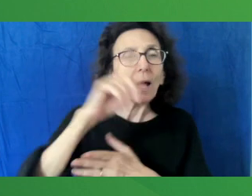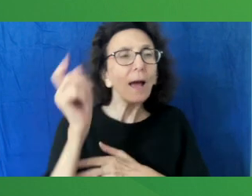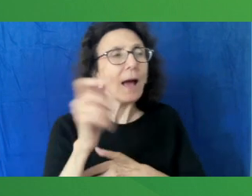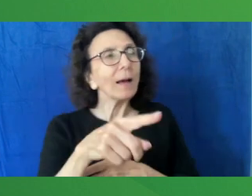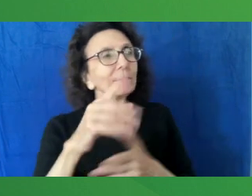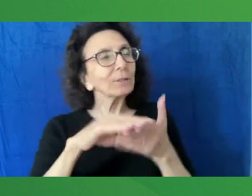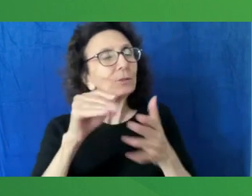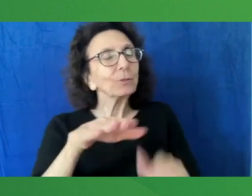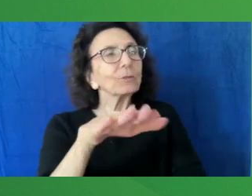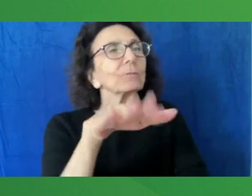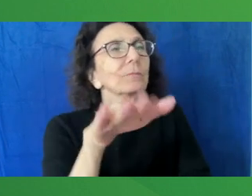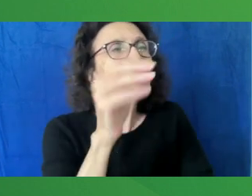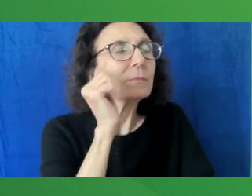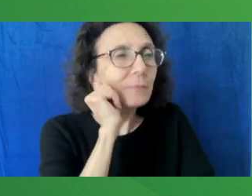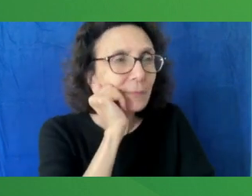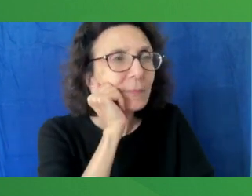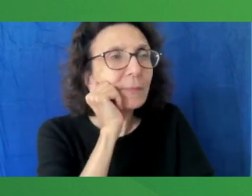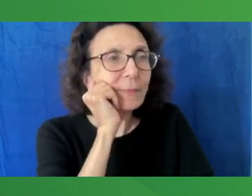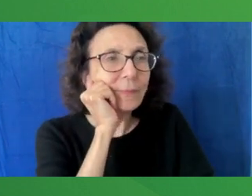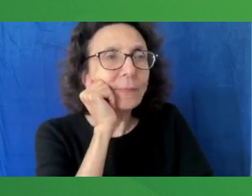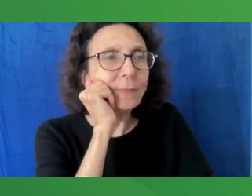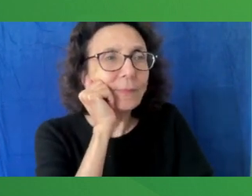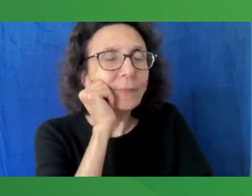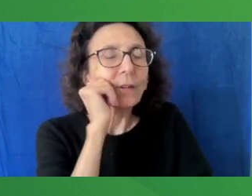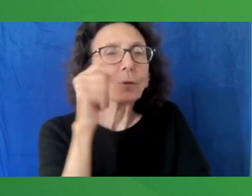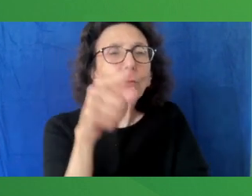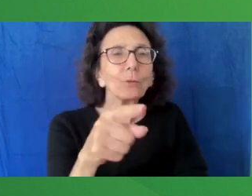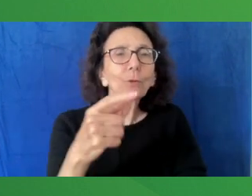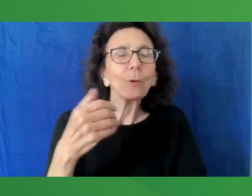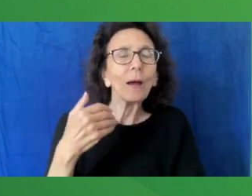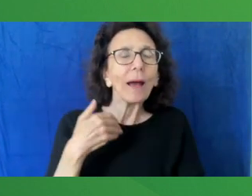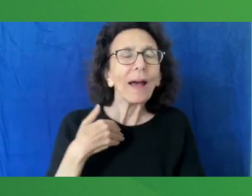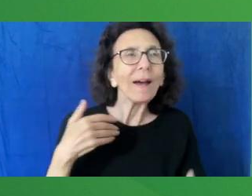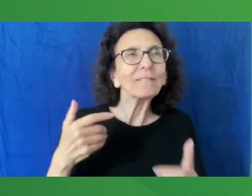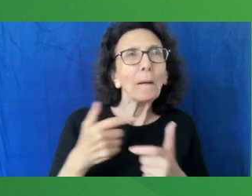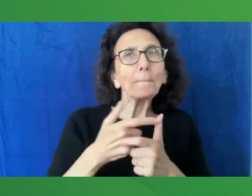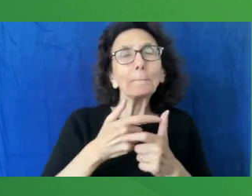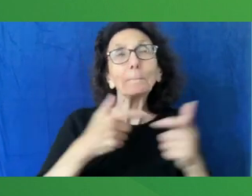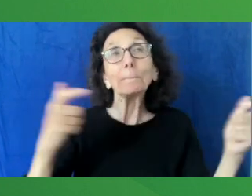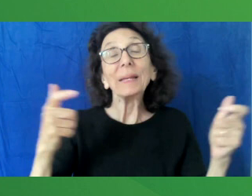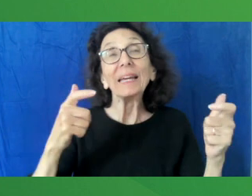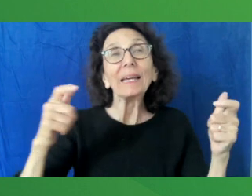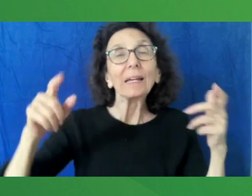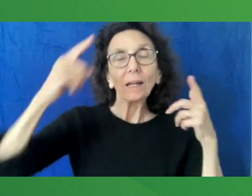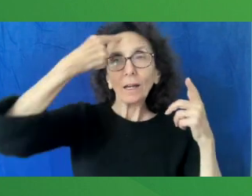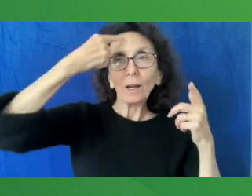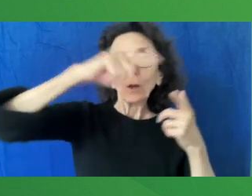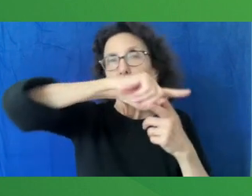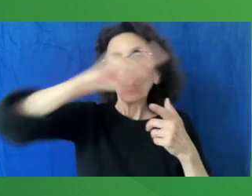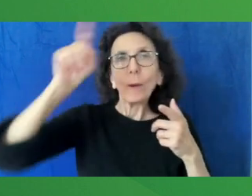are there some big questions that would cover a lot of these smaller questions?